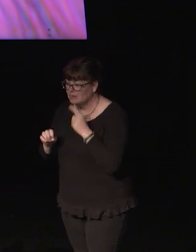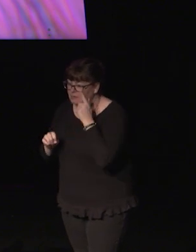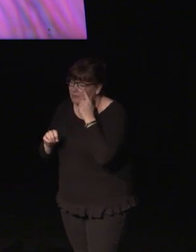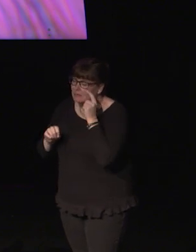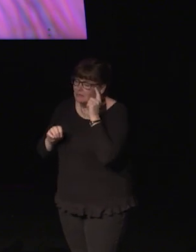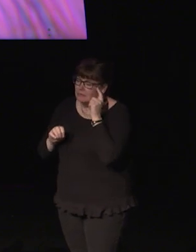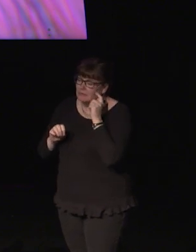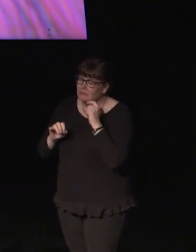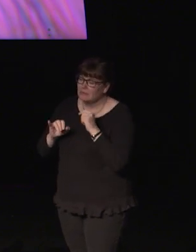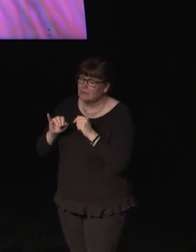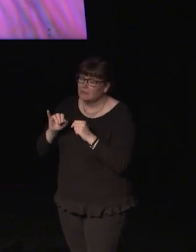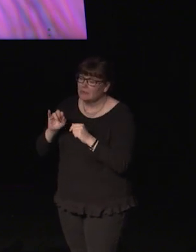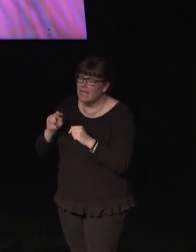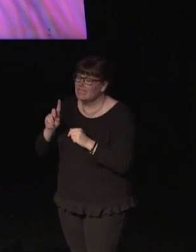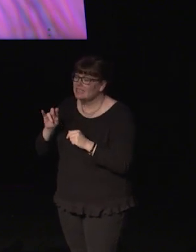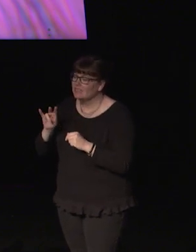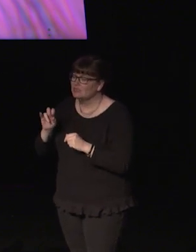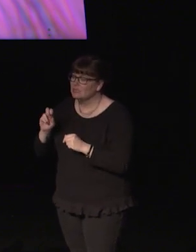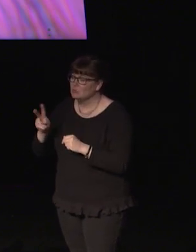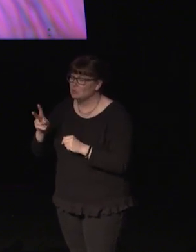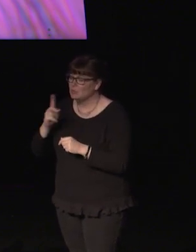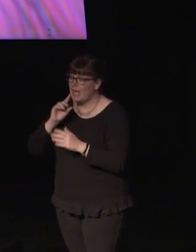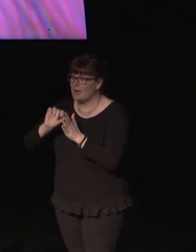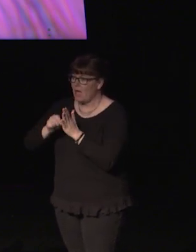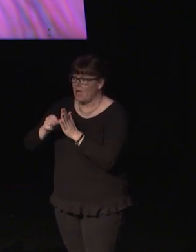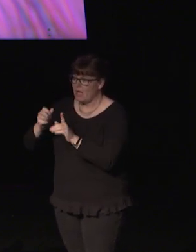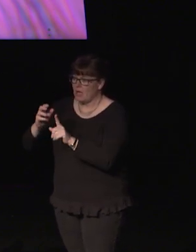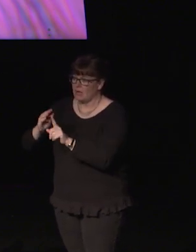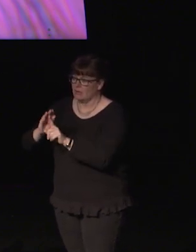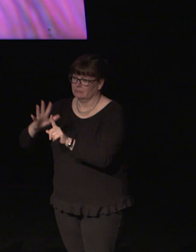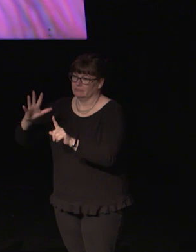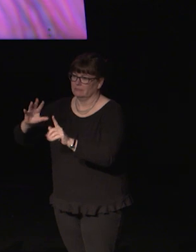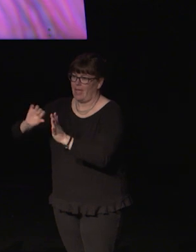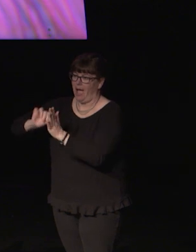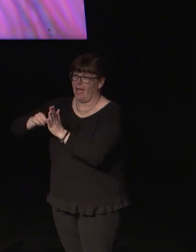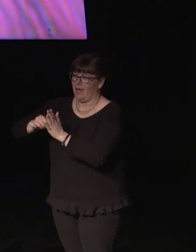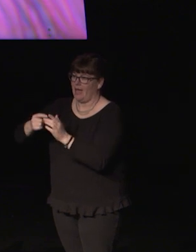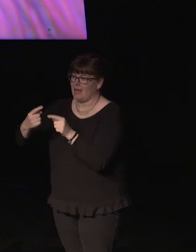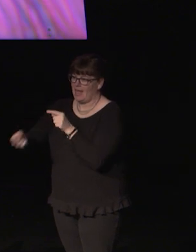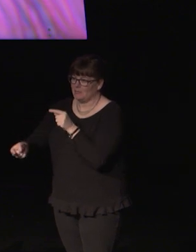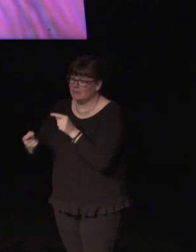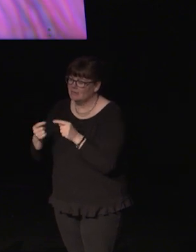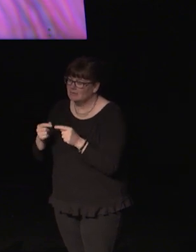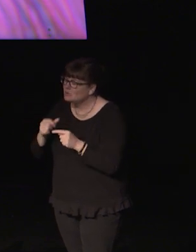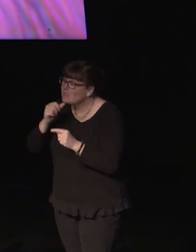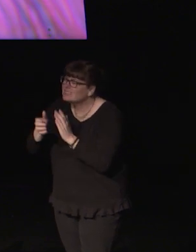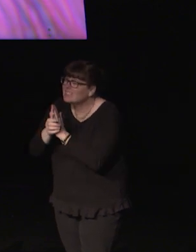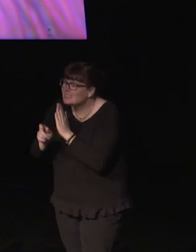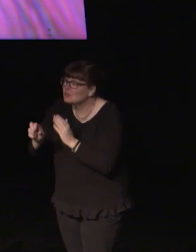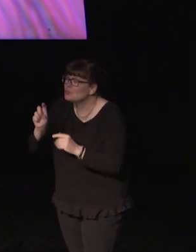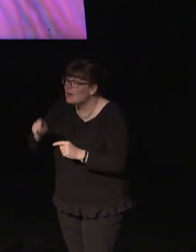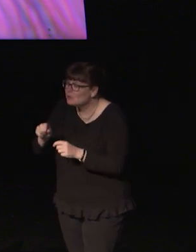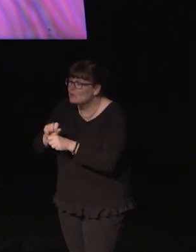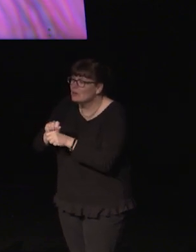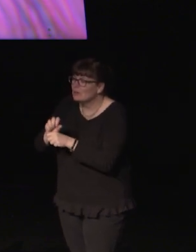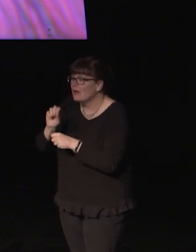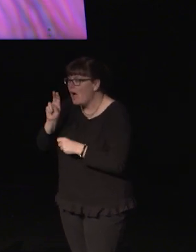that will help me kind of highlight the enemies. But that shouldn't necessarily be a skill that you have to unlock it should be a skill that you can just turn on and off